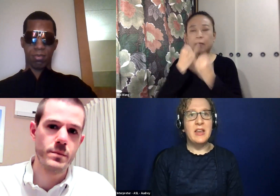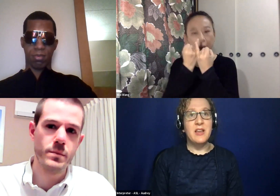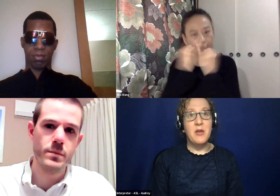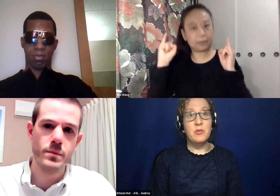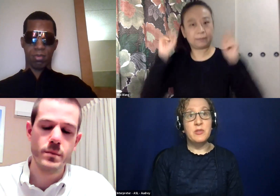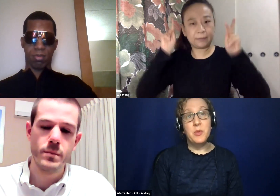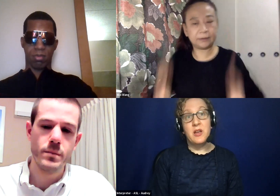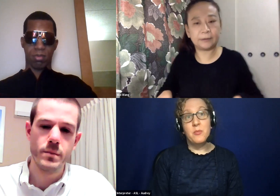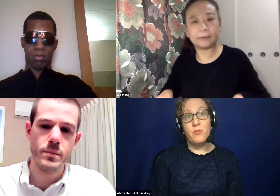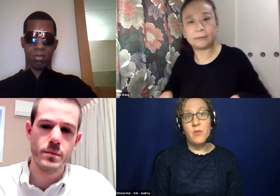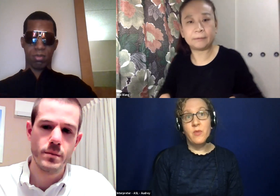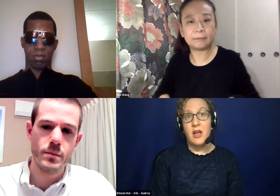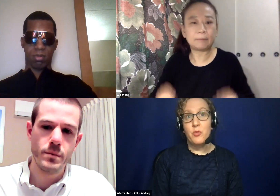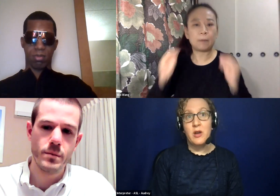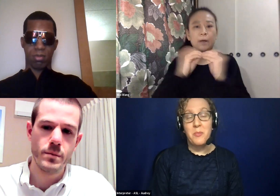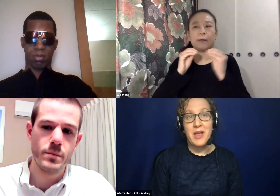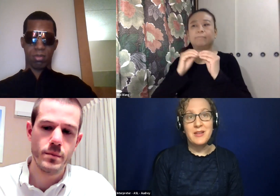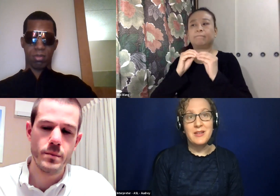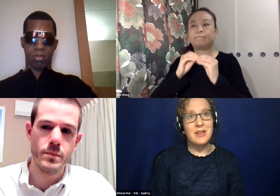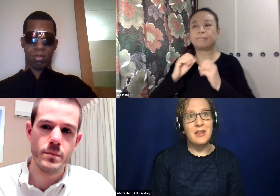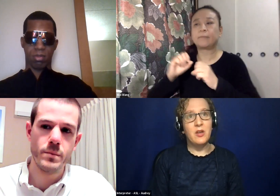and I was able to become a lot more independent